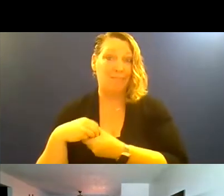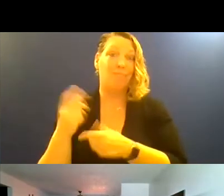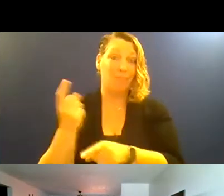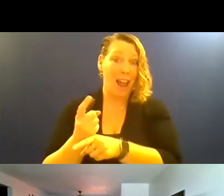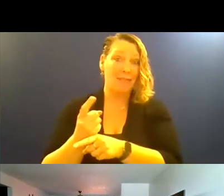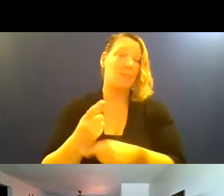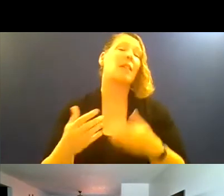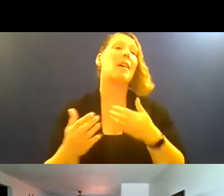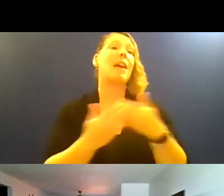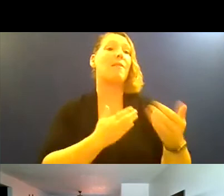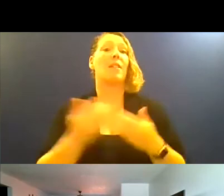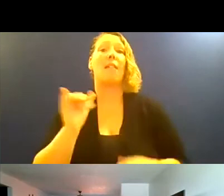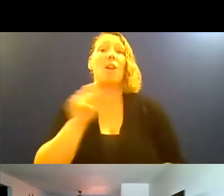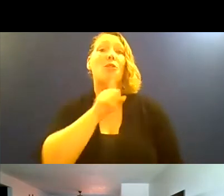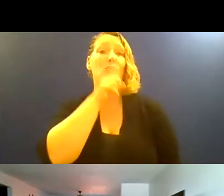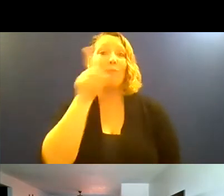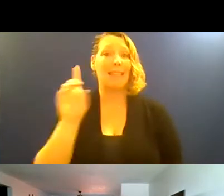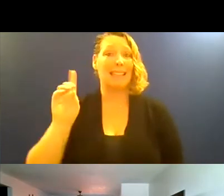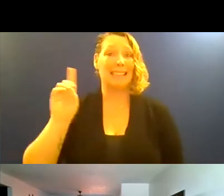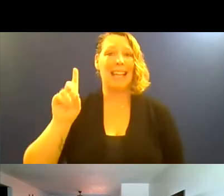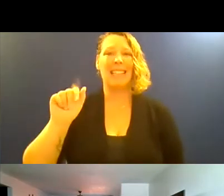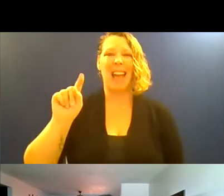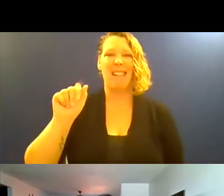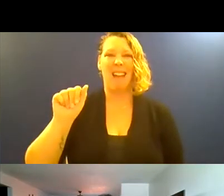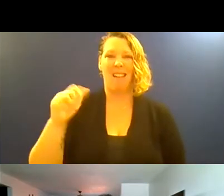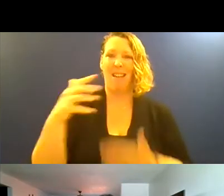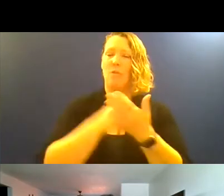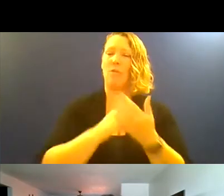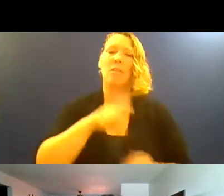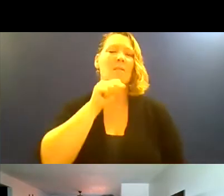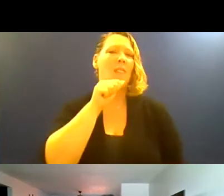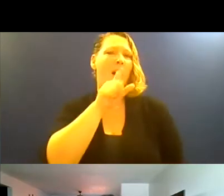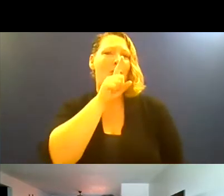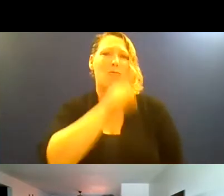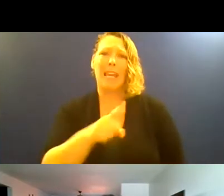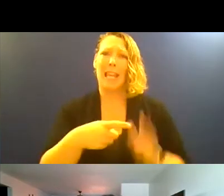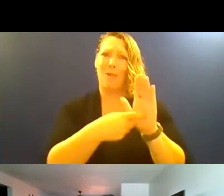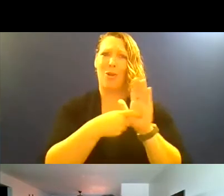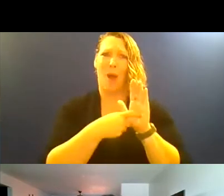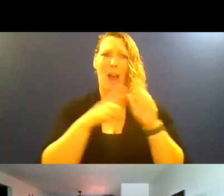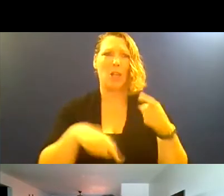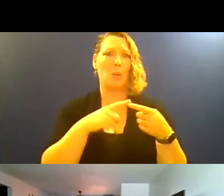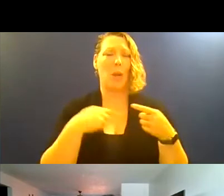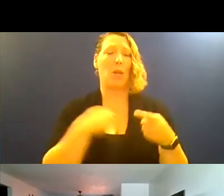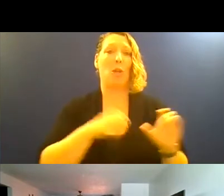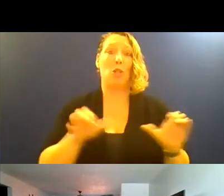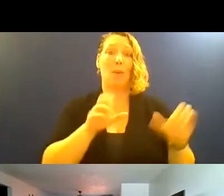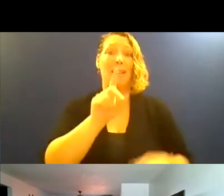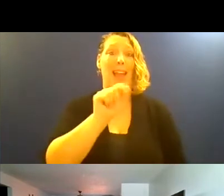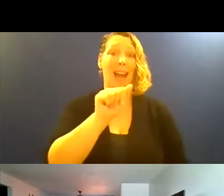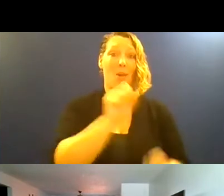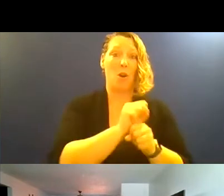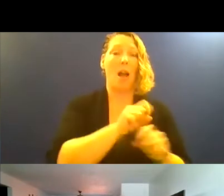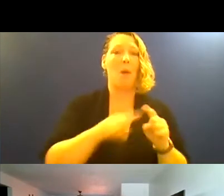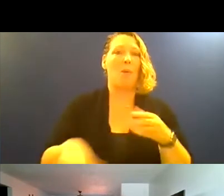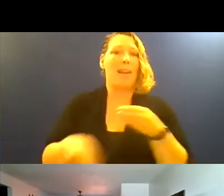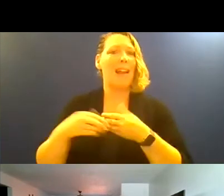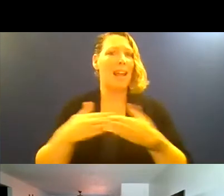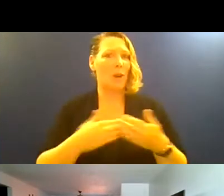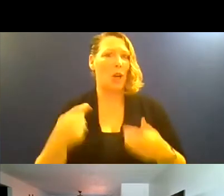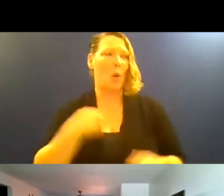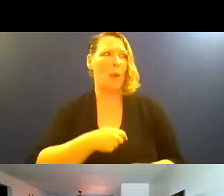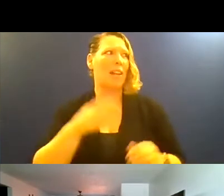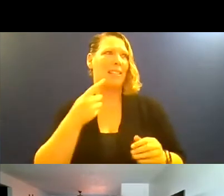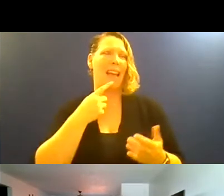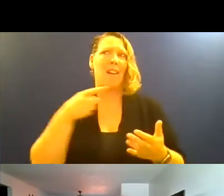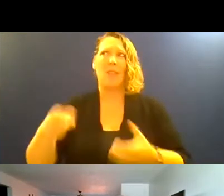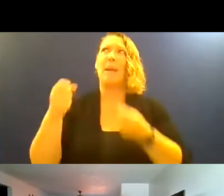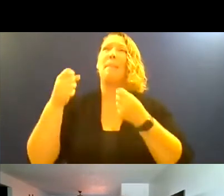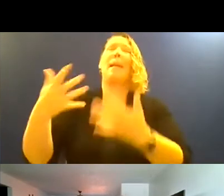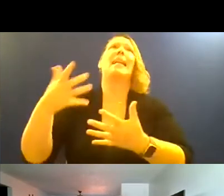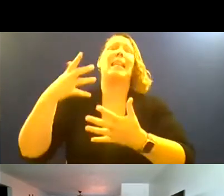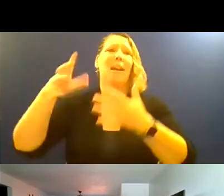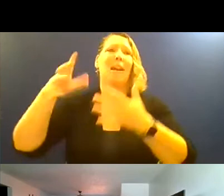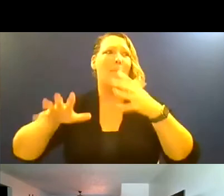So even though, for example, REAL-D (Race, Ethnicity, Age, Language, and Disability) data collection was not necessarily a requirement when we were doing our data work, we added it in anyway we said there's important questions around disability here.